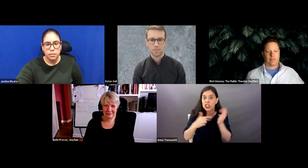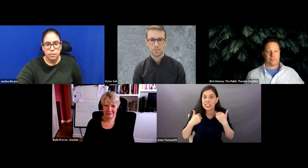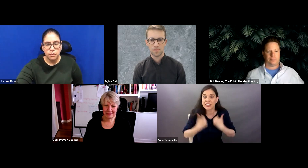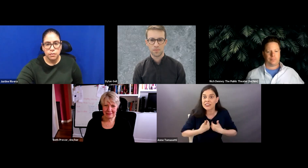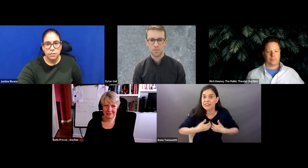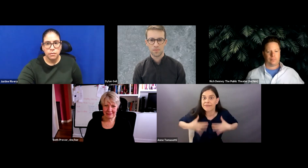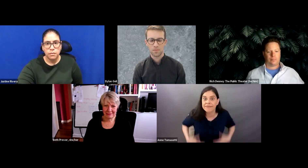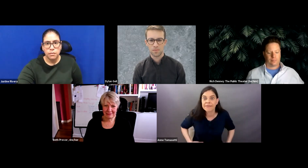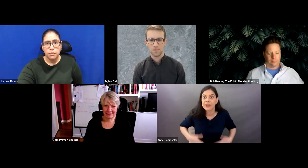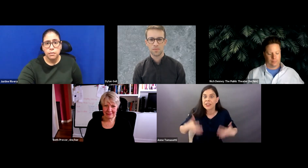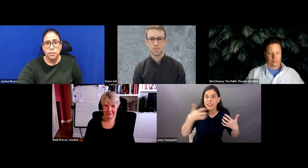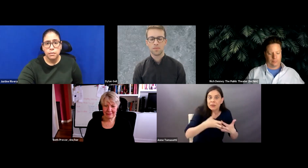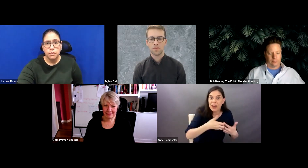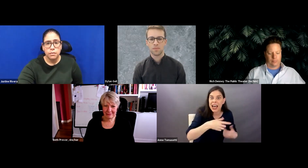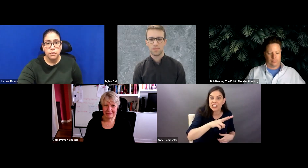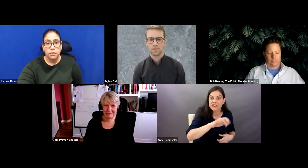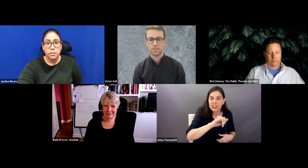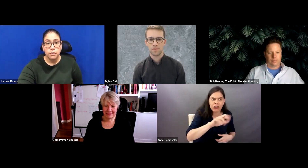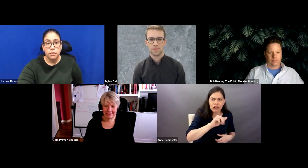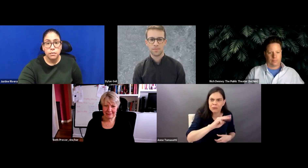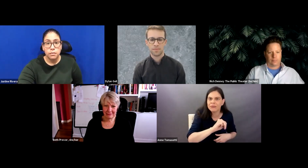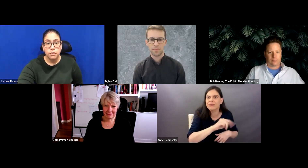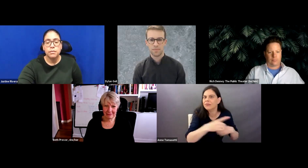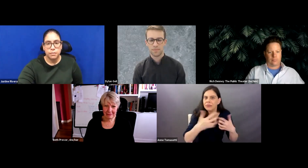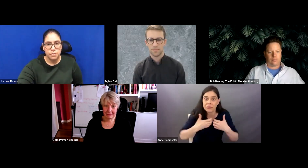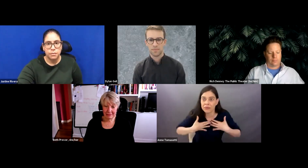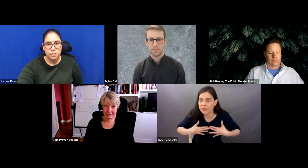not that they looked appropriate. And one of the Deaf